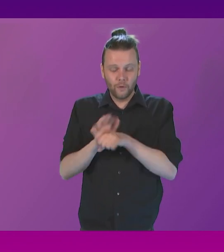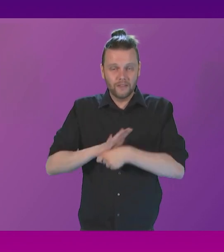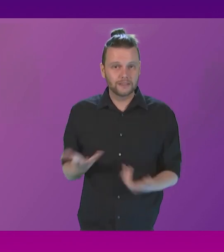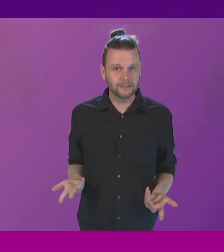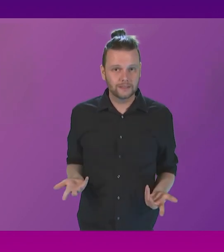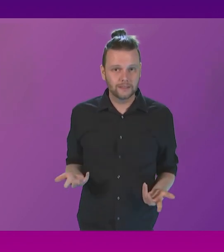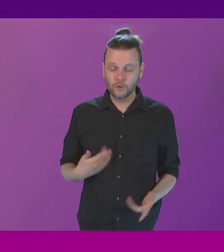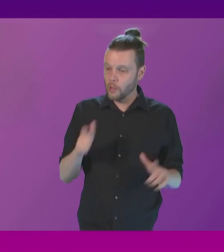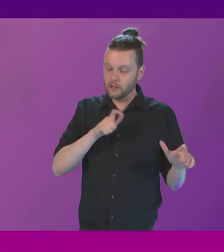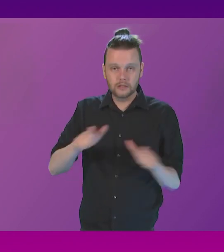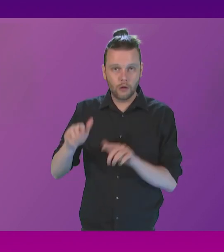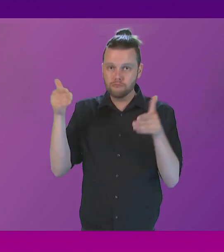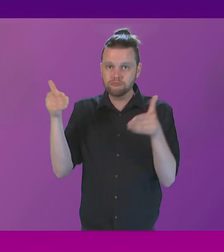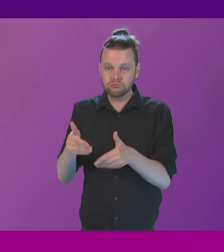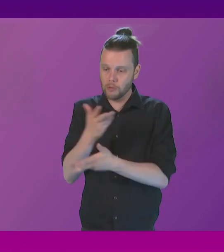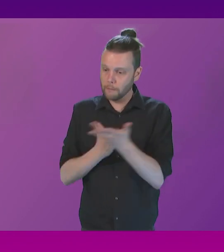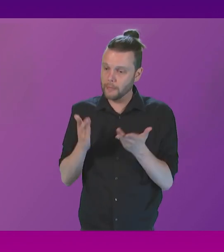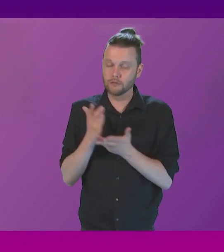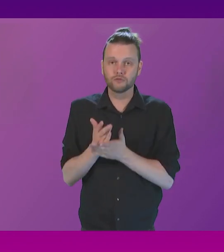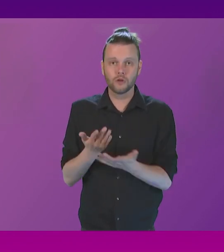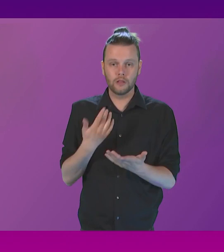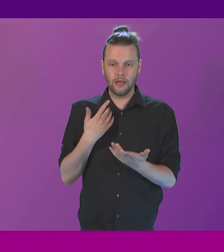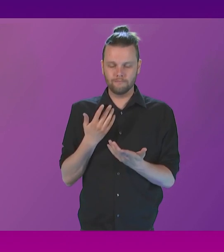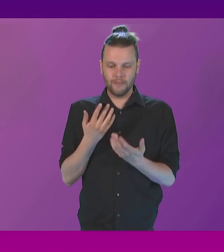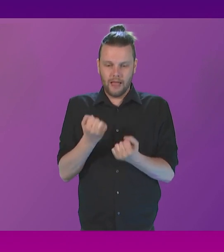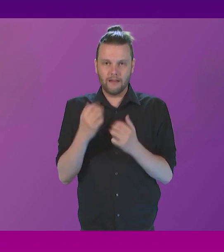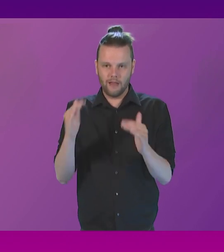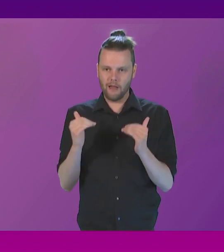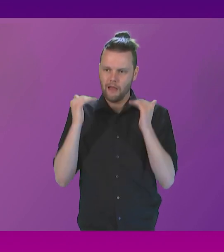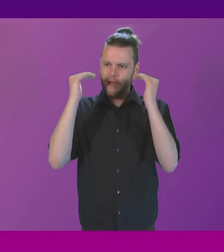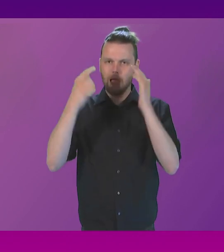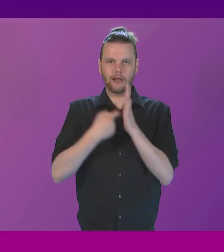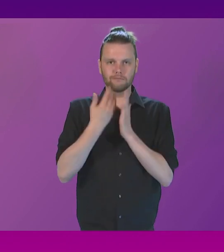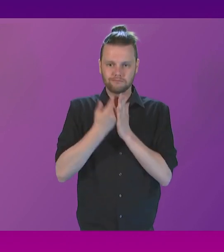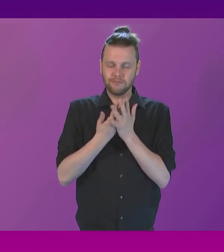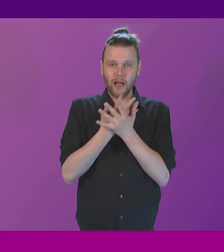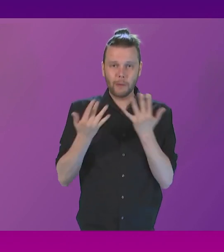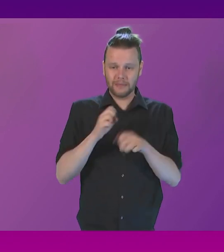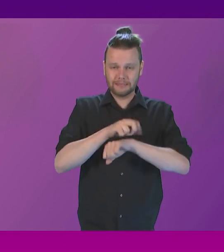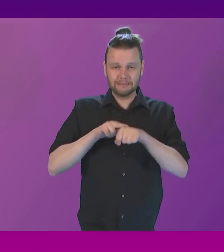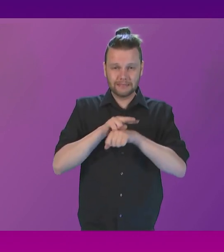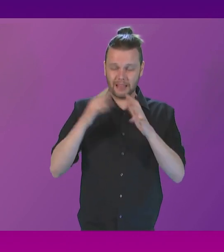We will continue to focus on ensuring not only that we have record high levels